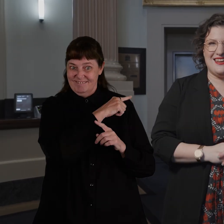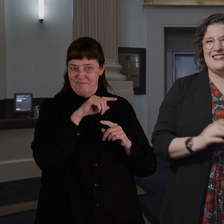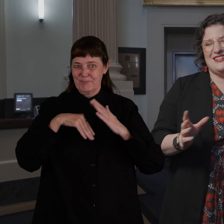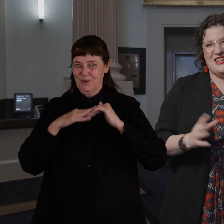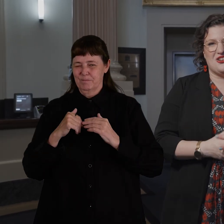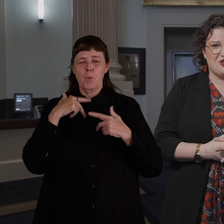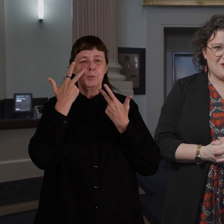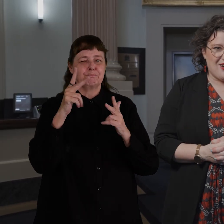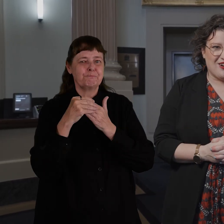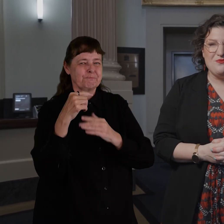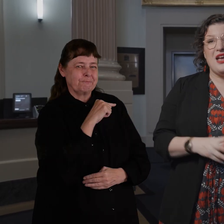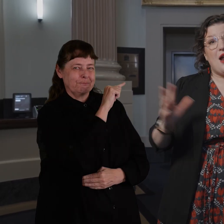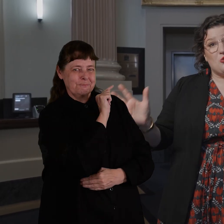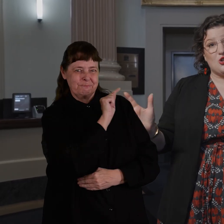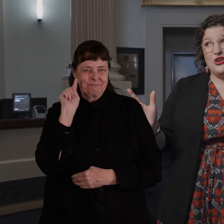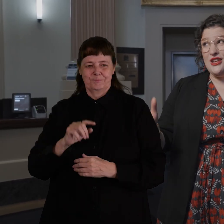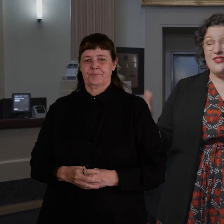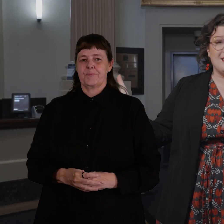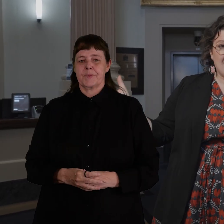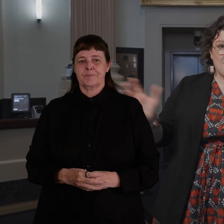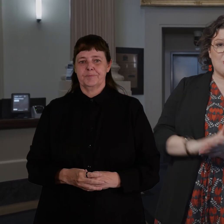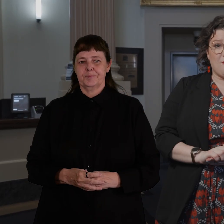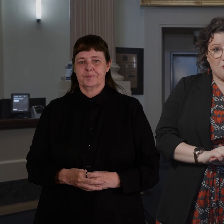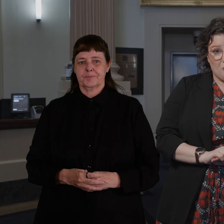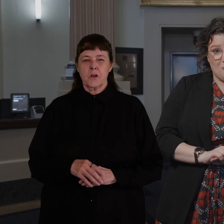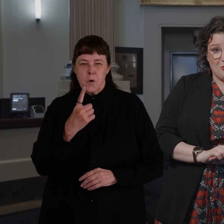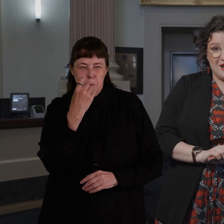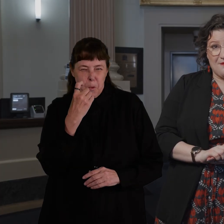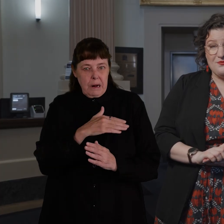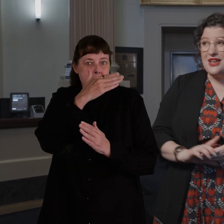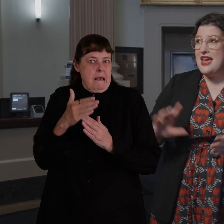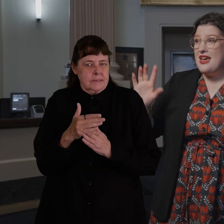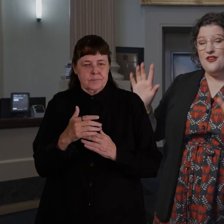there's an intentional error. And we'll show you the others as we travel through the building.